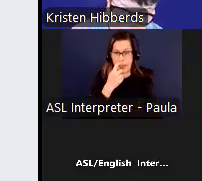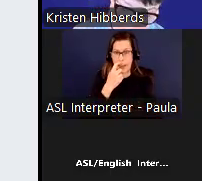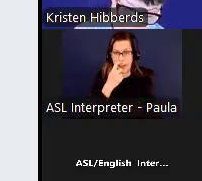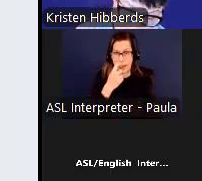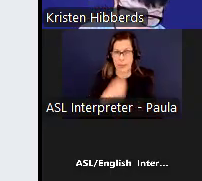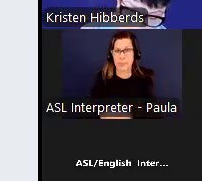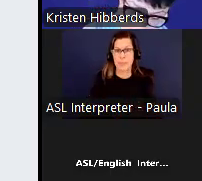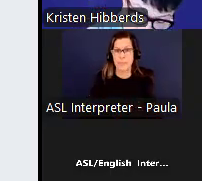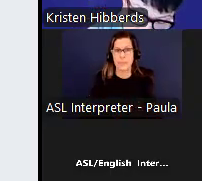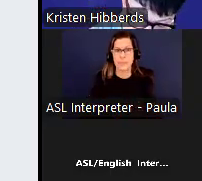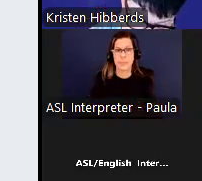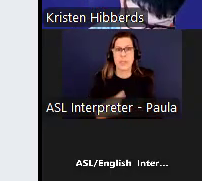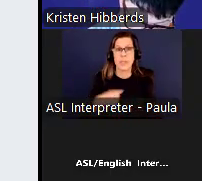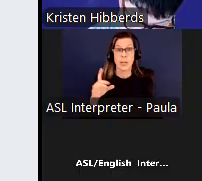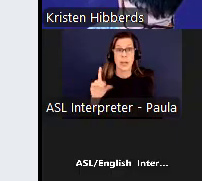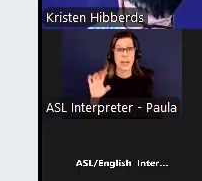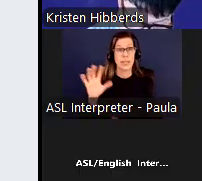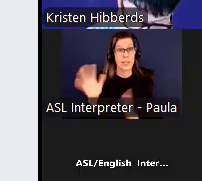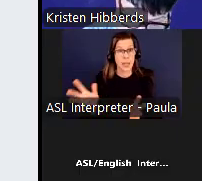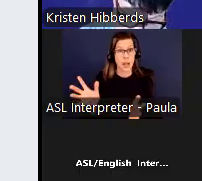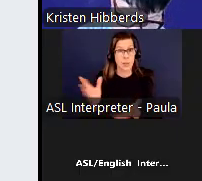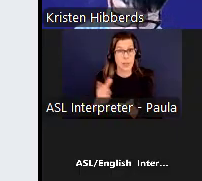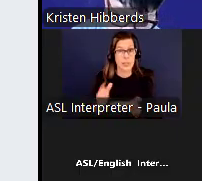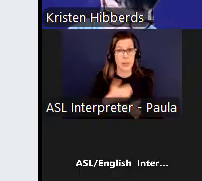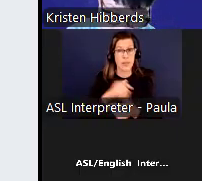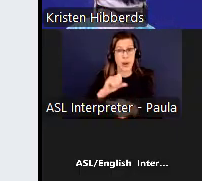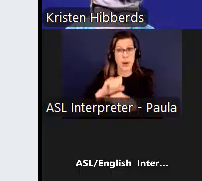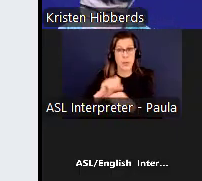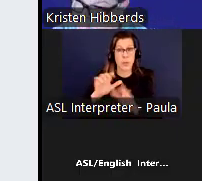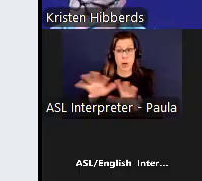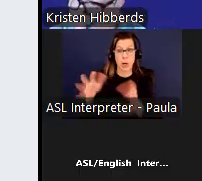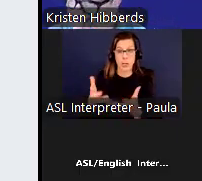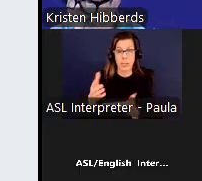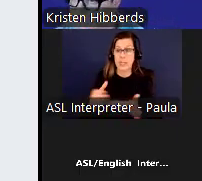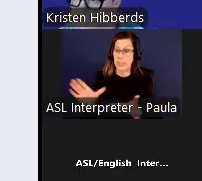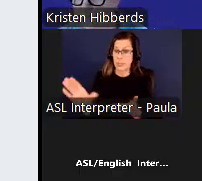And I also, I did talk to some of our workers and like they had some of the consumers they serve are homeless.